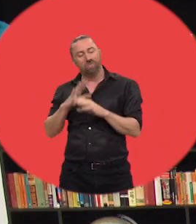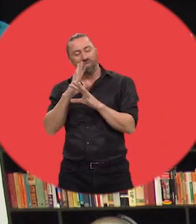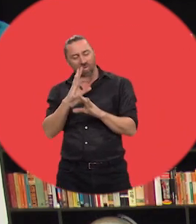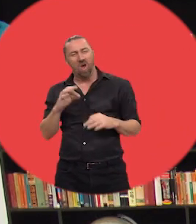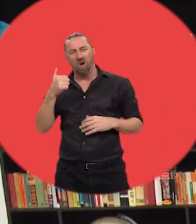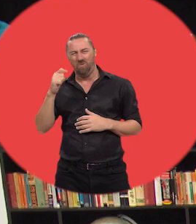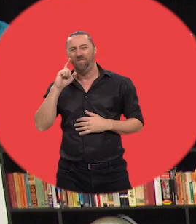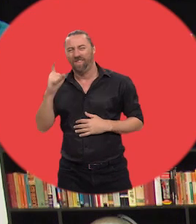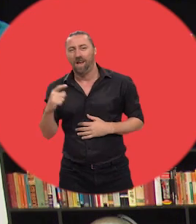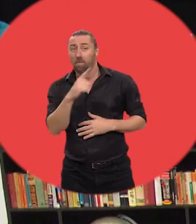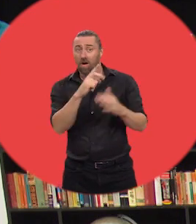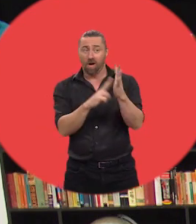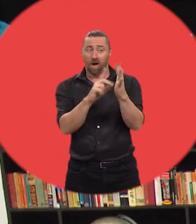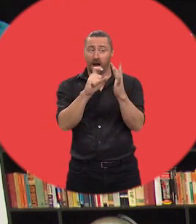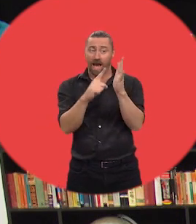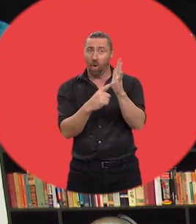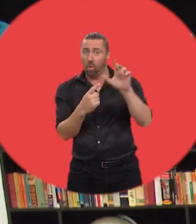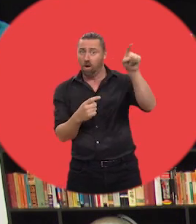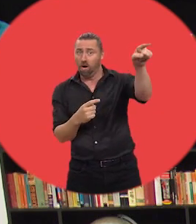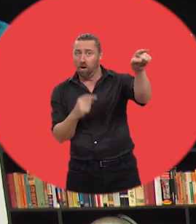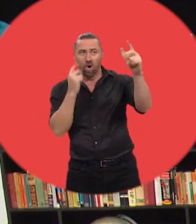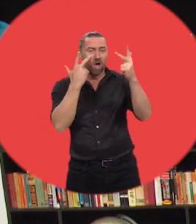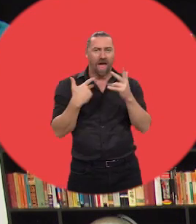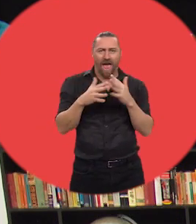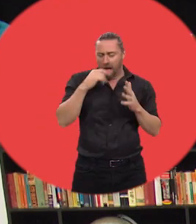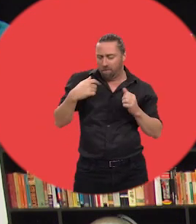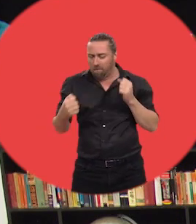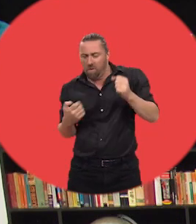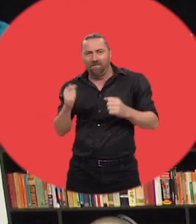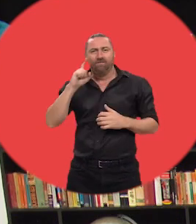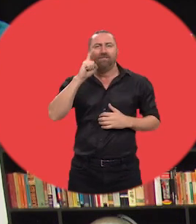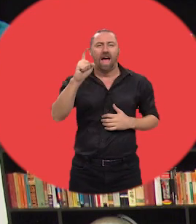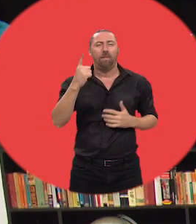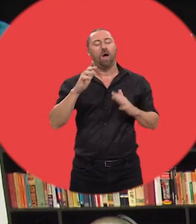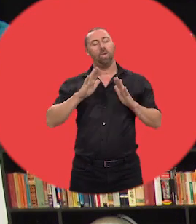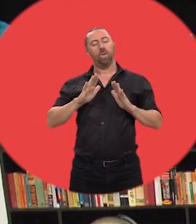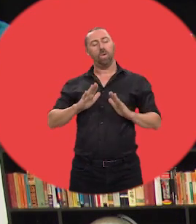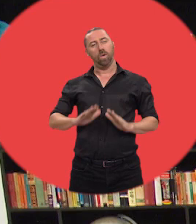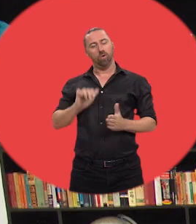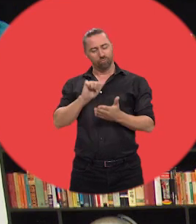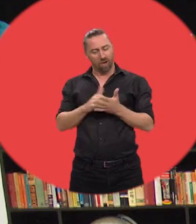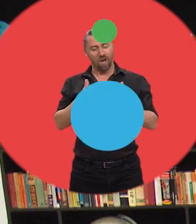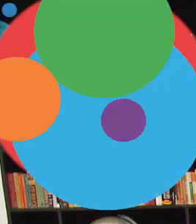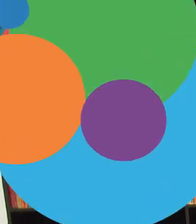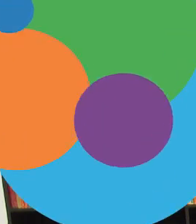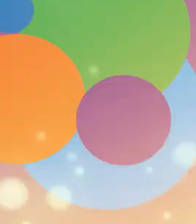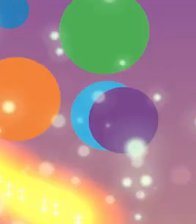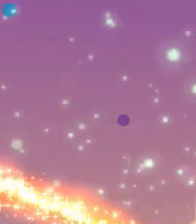But now, Nicola's outside, and she's going to show us how to move and have fun, in a calm, quiet way. (bells chiming)